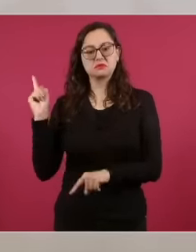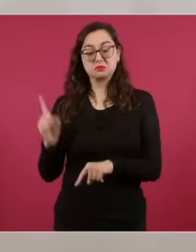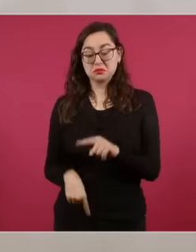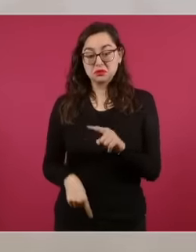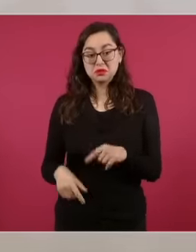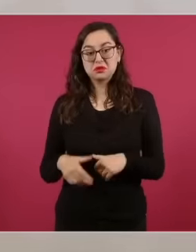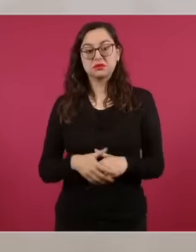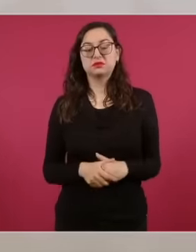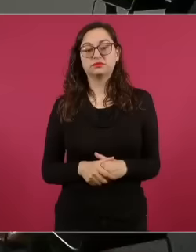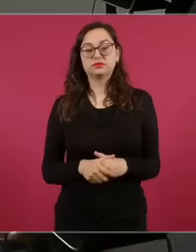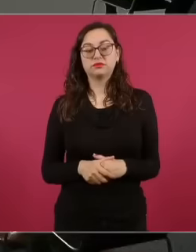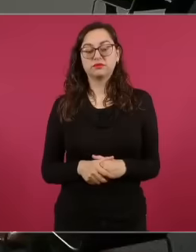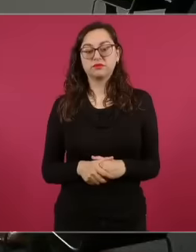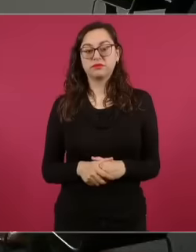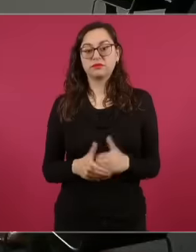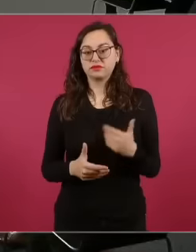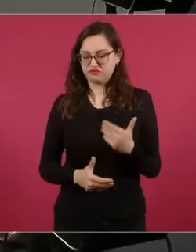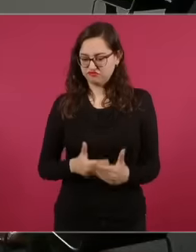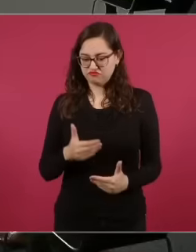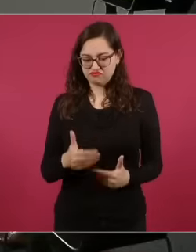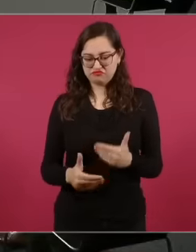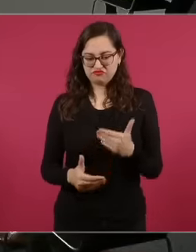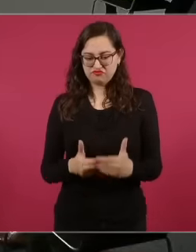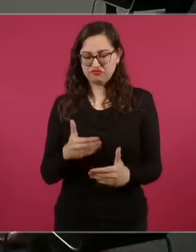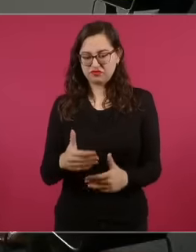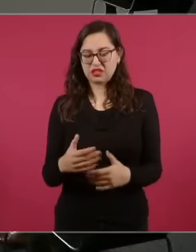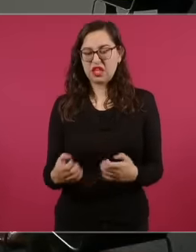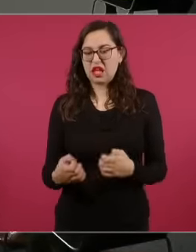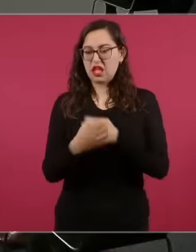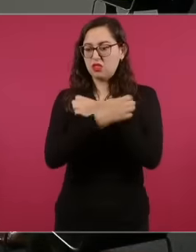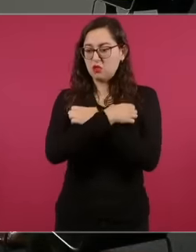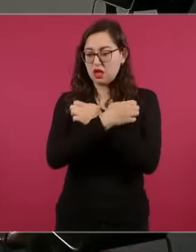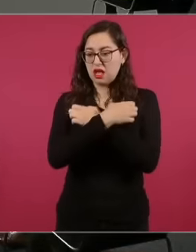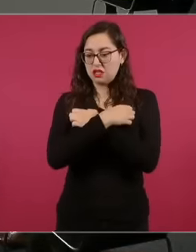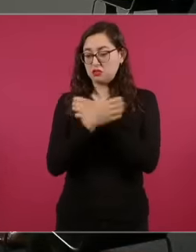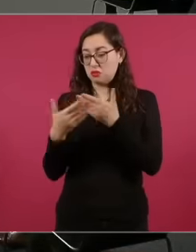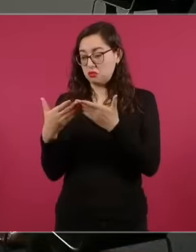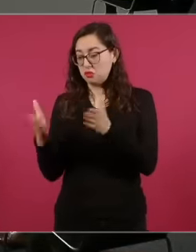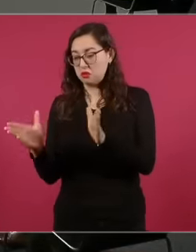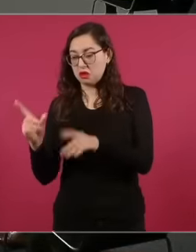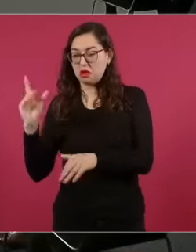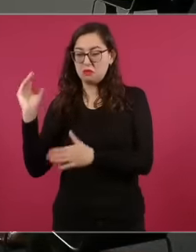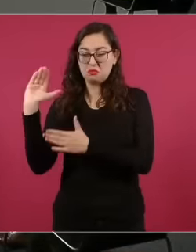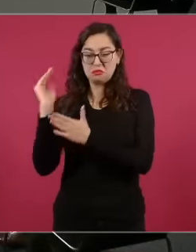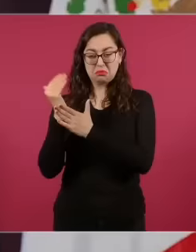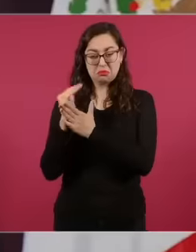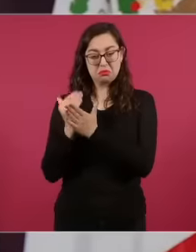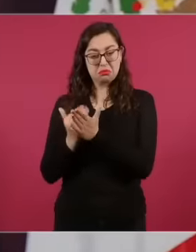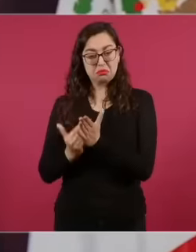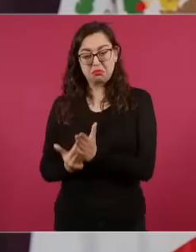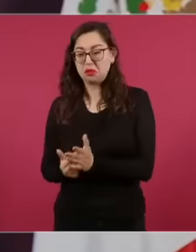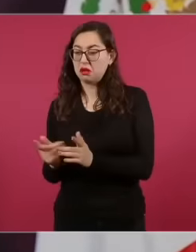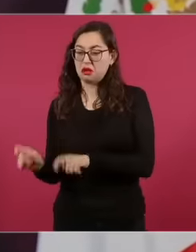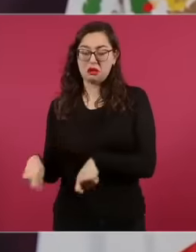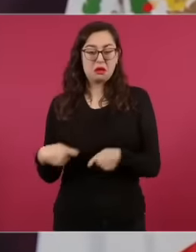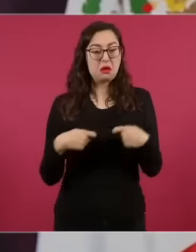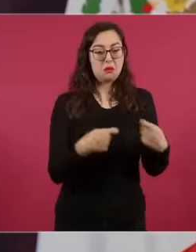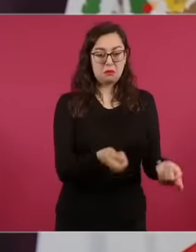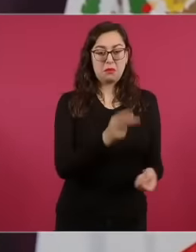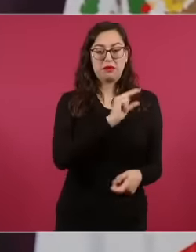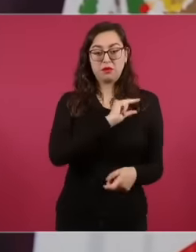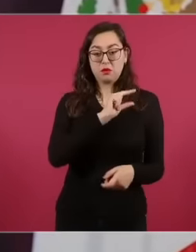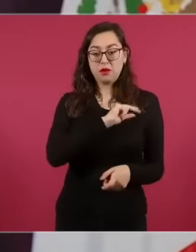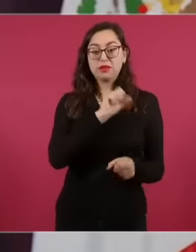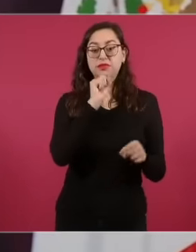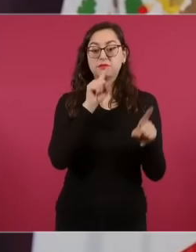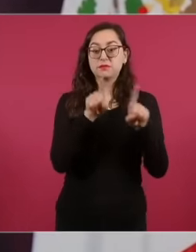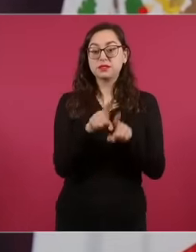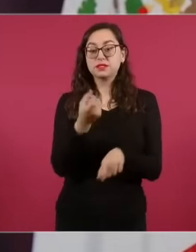They advanced in the privatization of public health education then